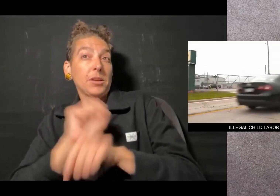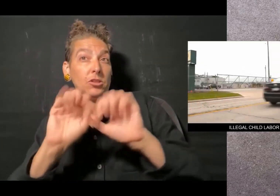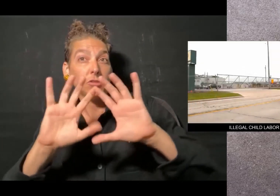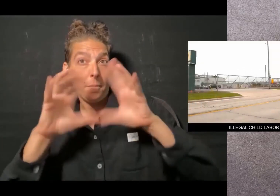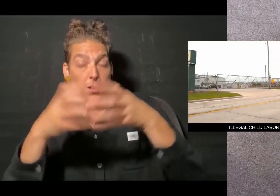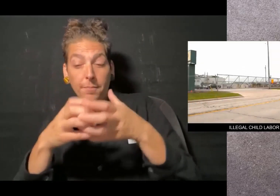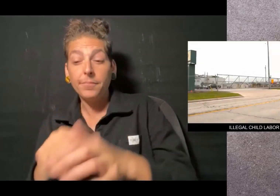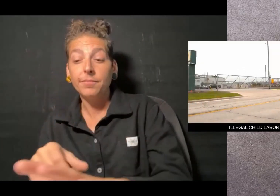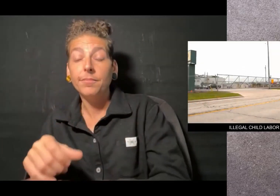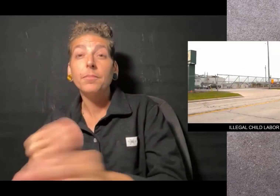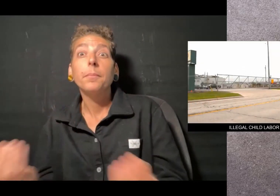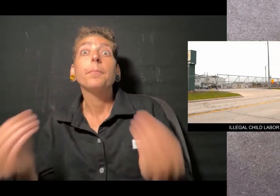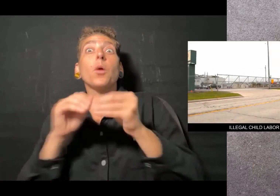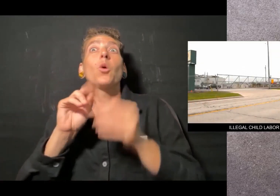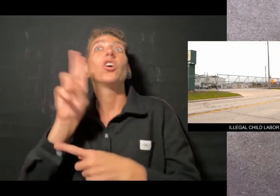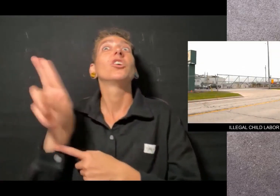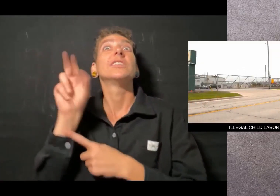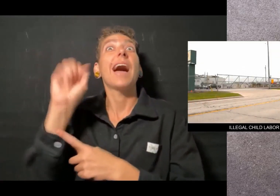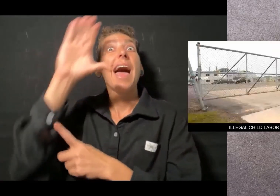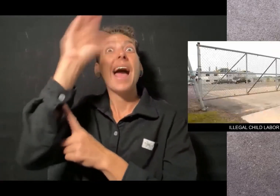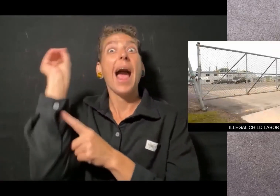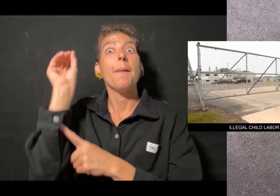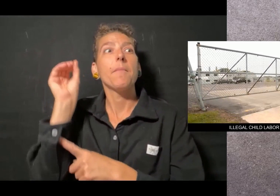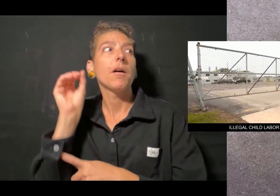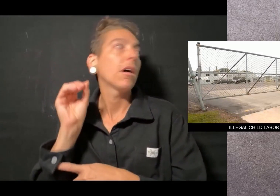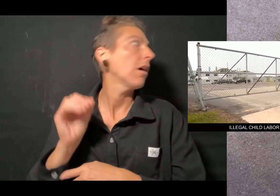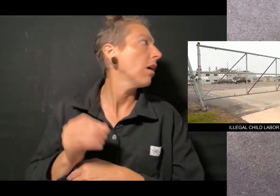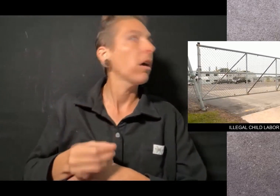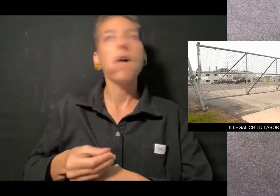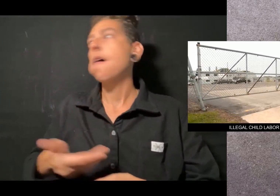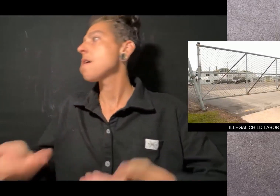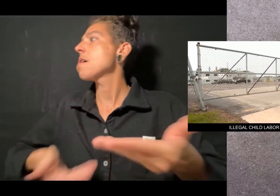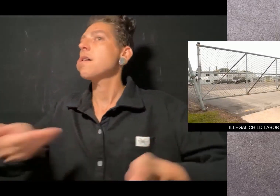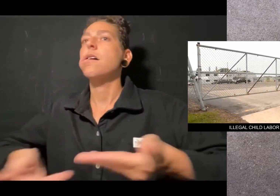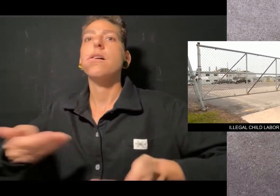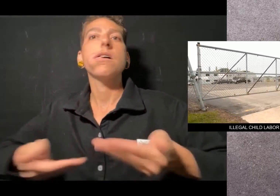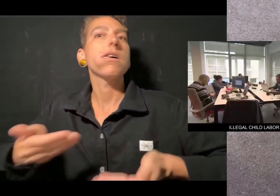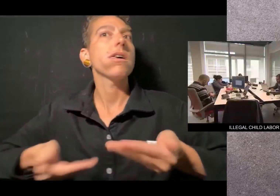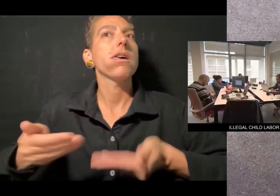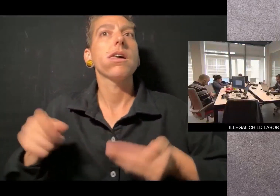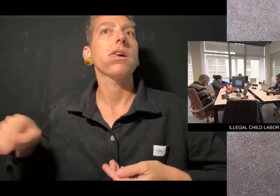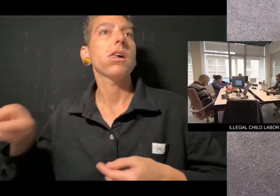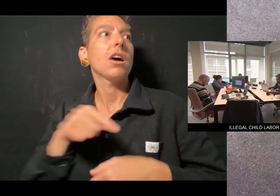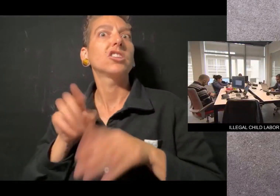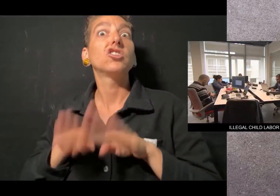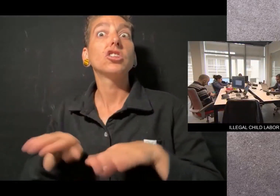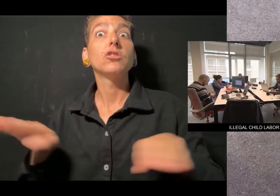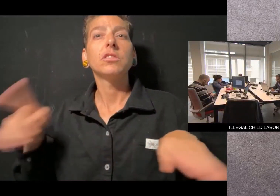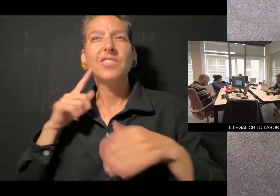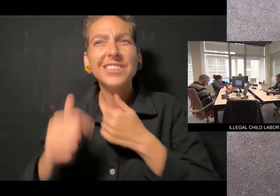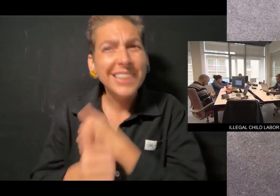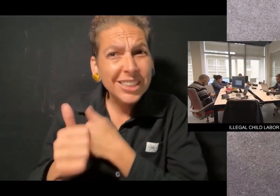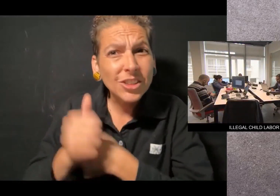according to the US Labor Department more US companies are employing children for dangerous